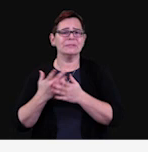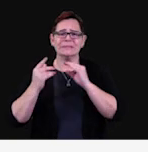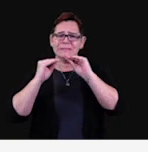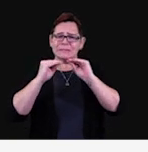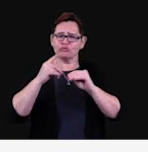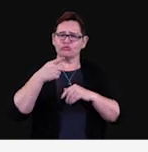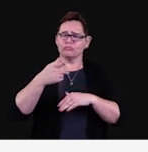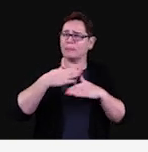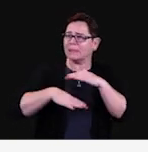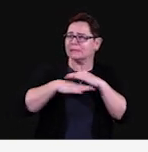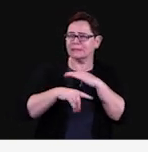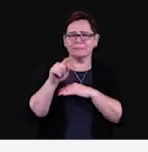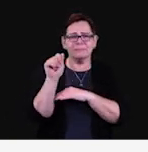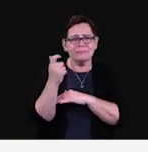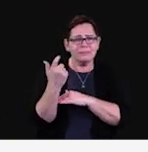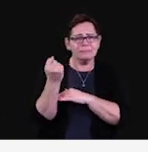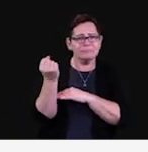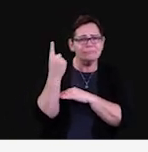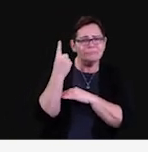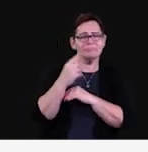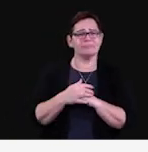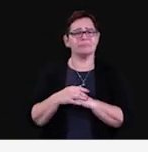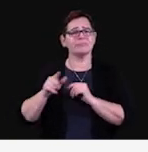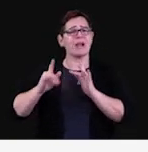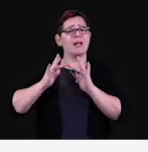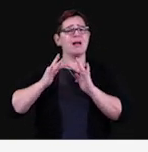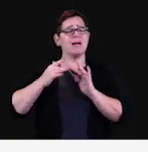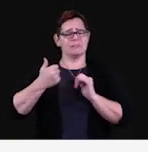This online self-directed tool takes you through starting your